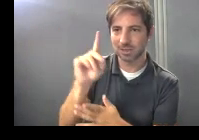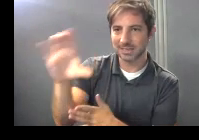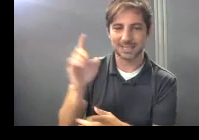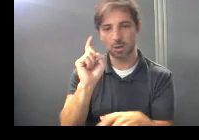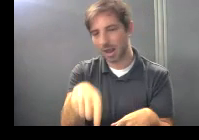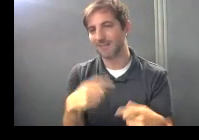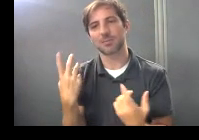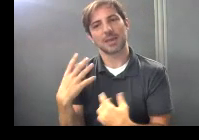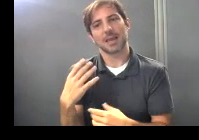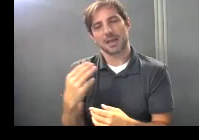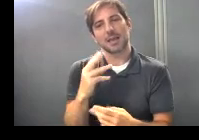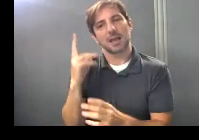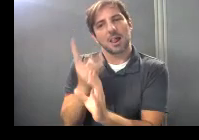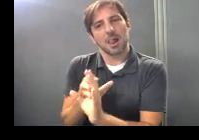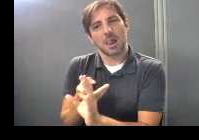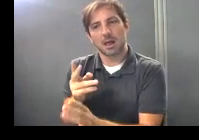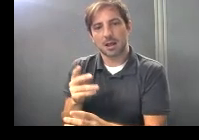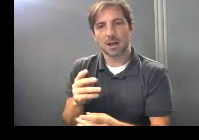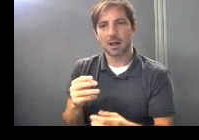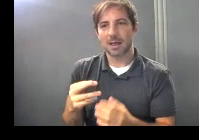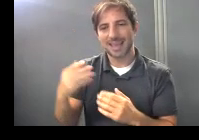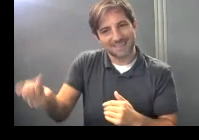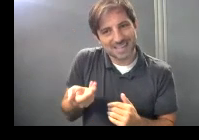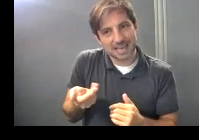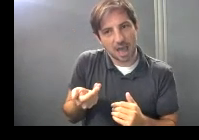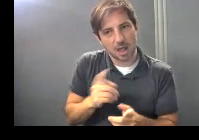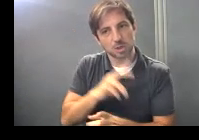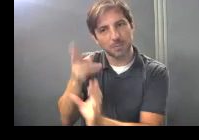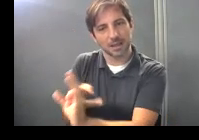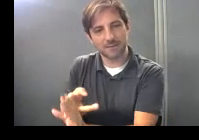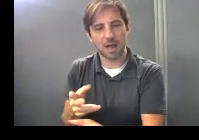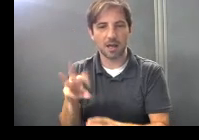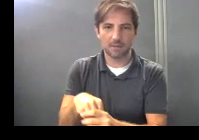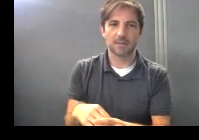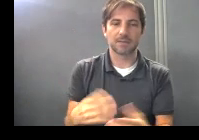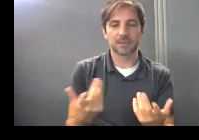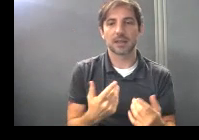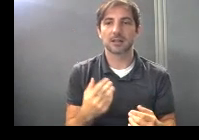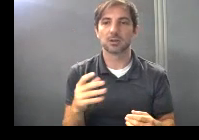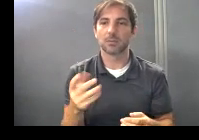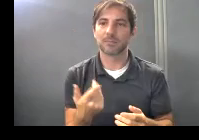IN 2013 SHE WAS CHOSEN TO TAKE PART IN A NATIONWIDE INITIATIVE FOUNDED BY THE NATIONAL ENDOWMENT